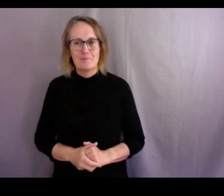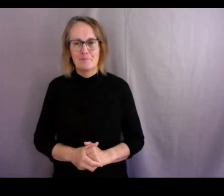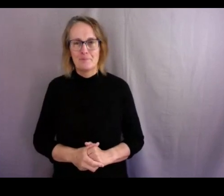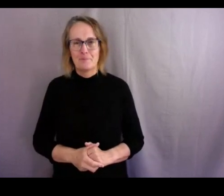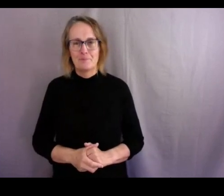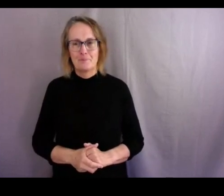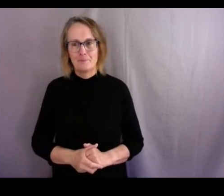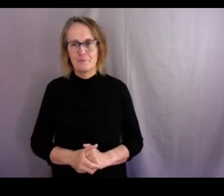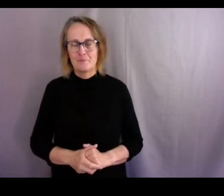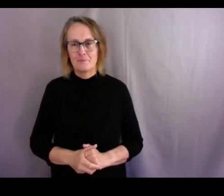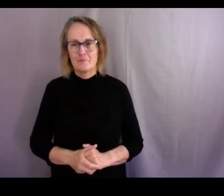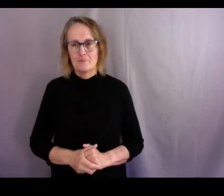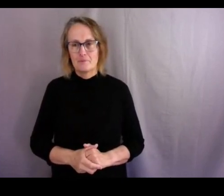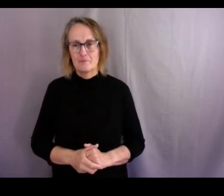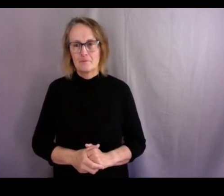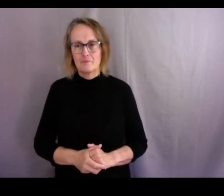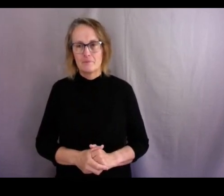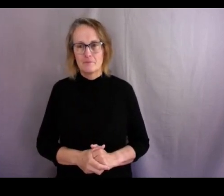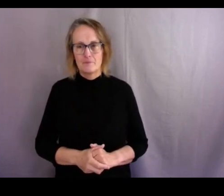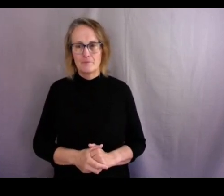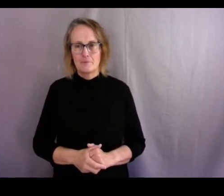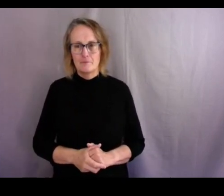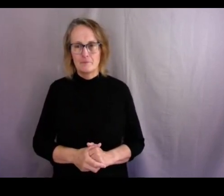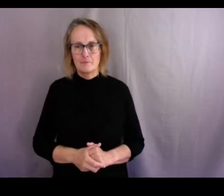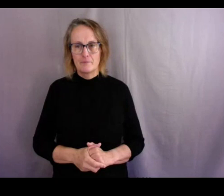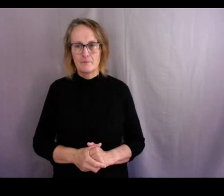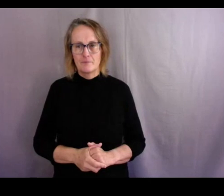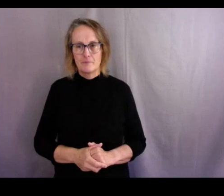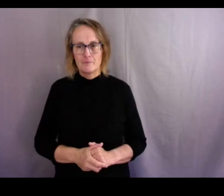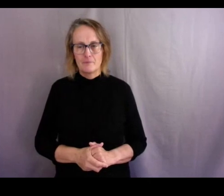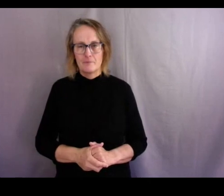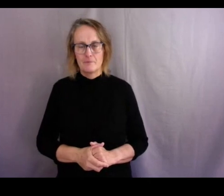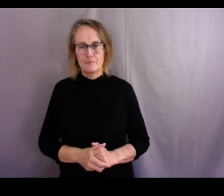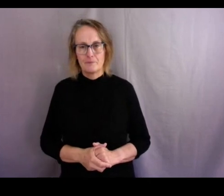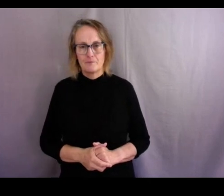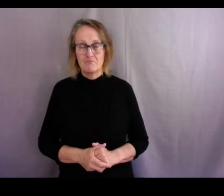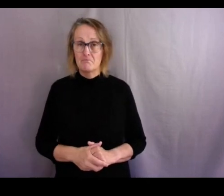One of the prominent aspects of the critique of Gauguin over the last 30 or so years,